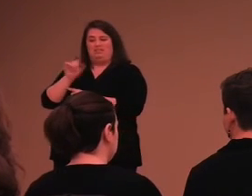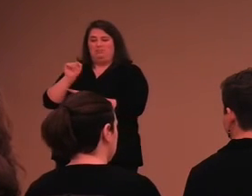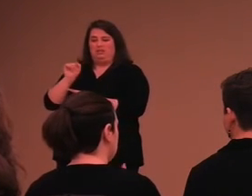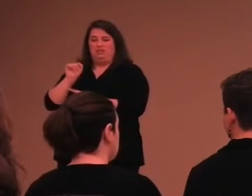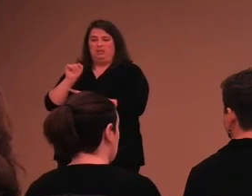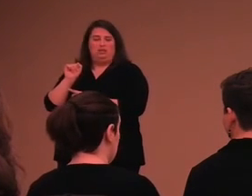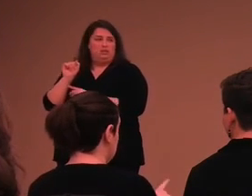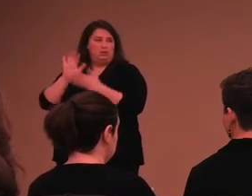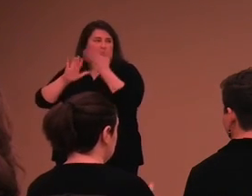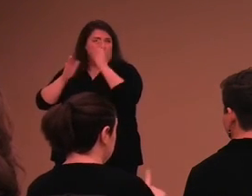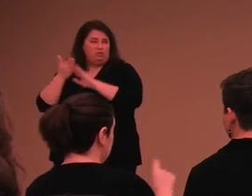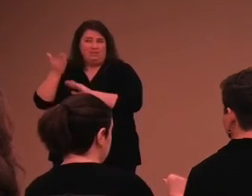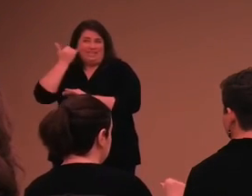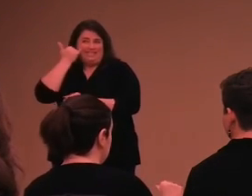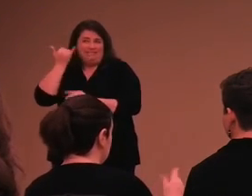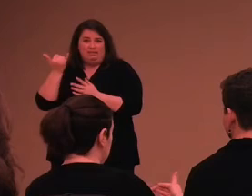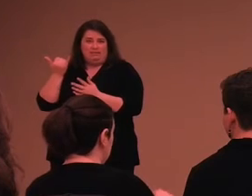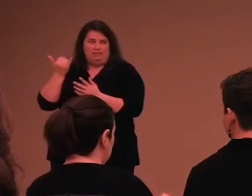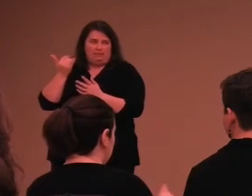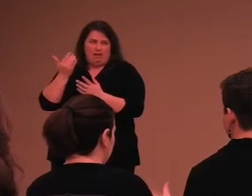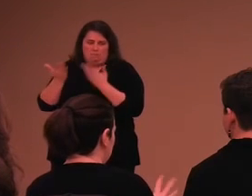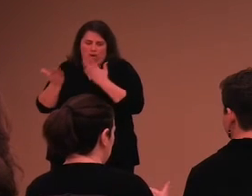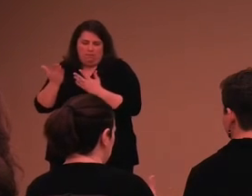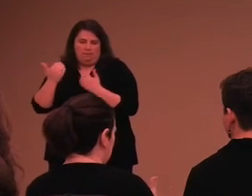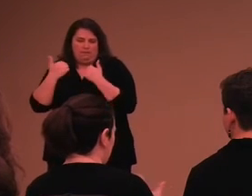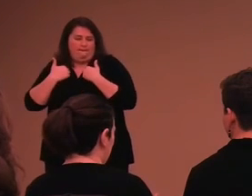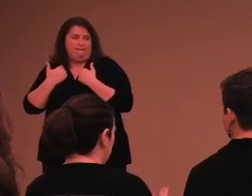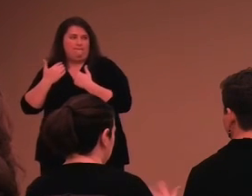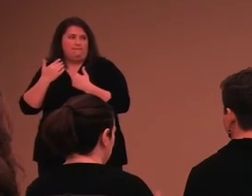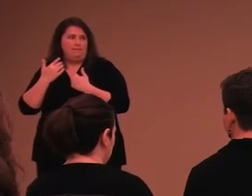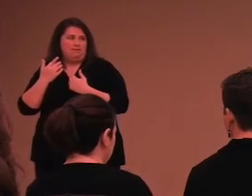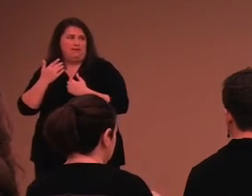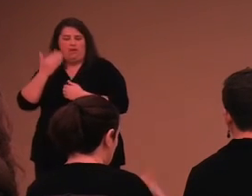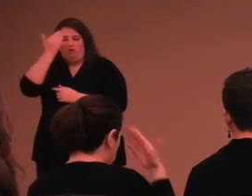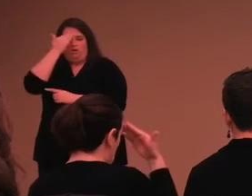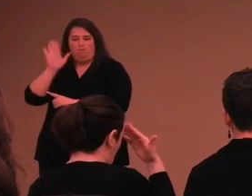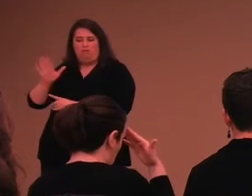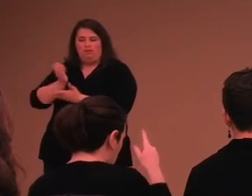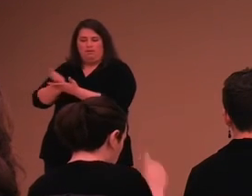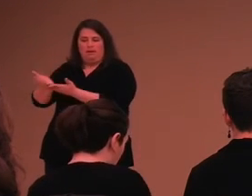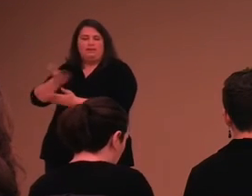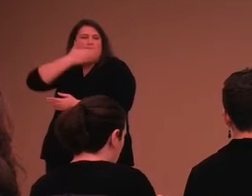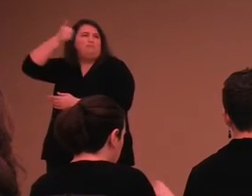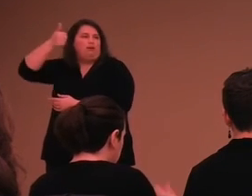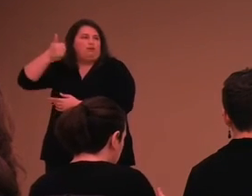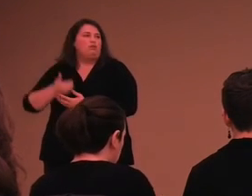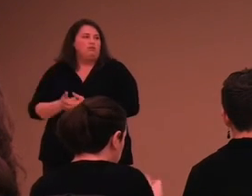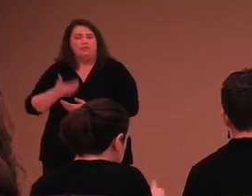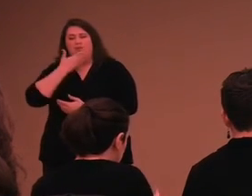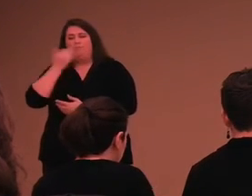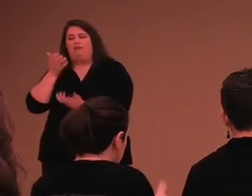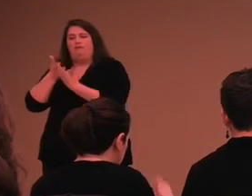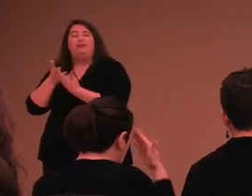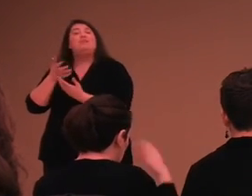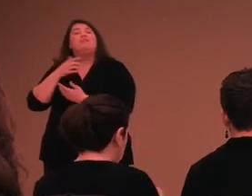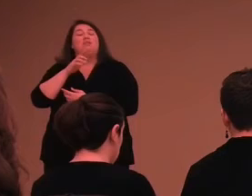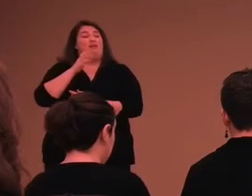They would probably have their own devices, and they know their own devices better, so we actually have a link on our website website